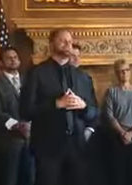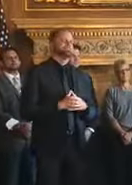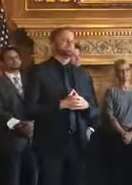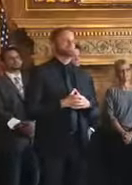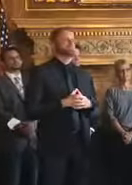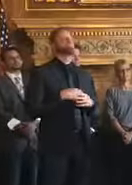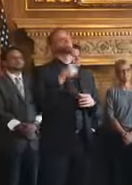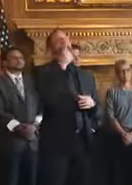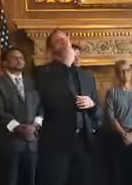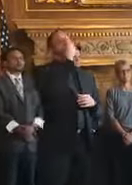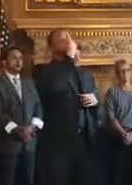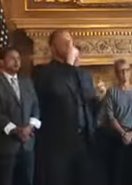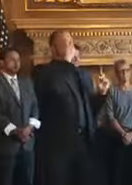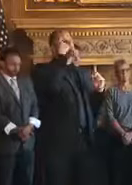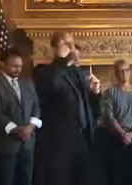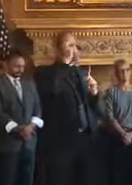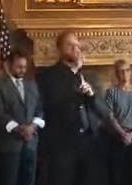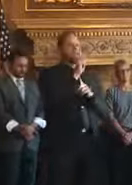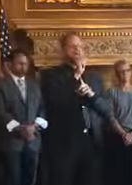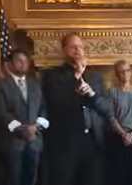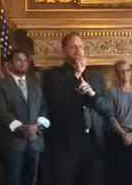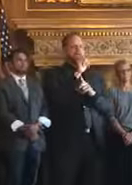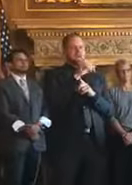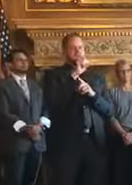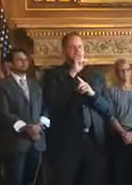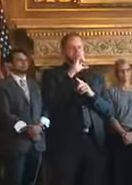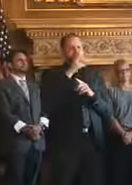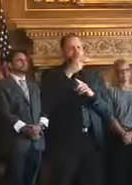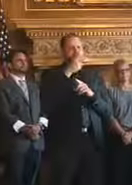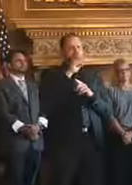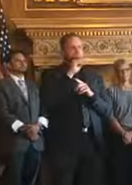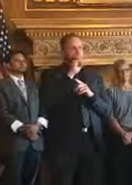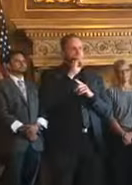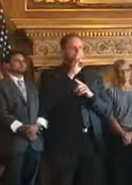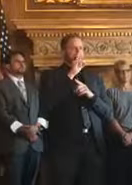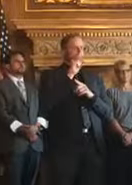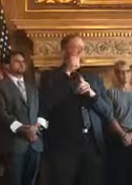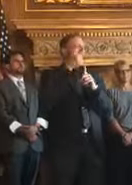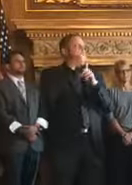Wisconsin Association of the Deaf who could not be with us here today because of a scheduling